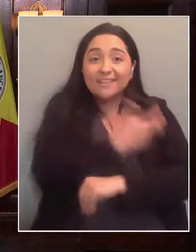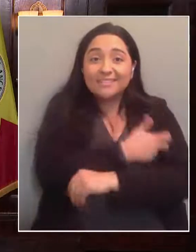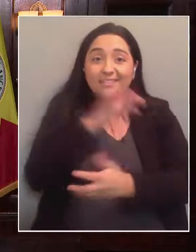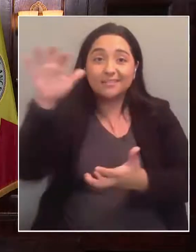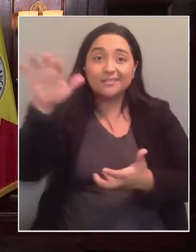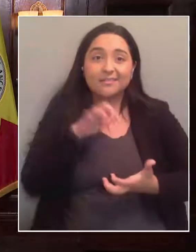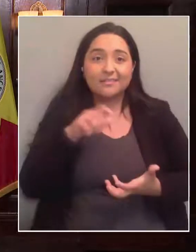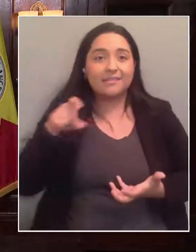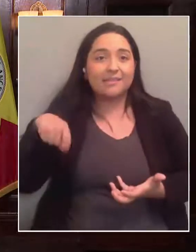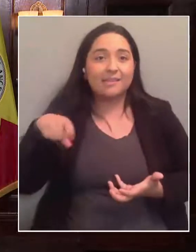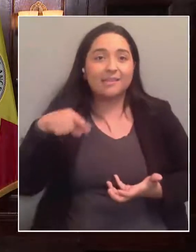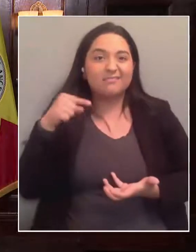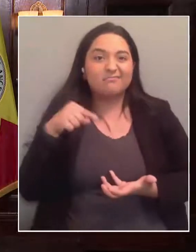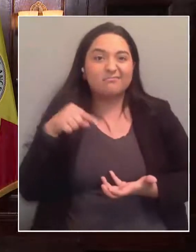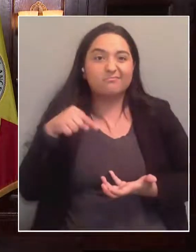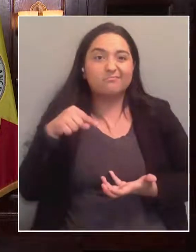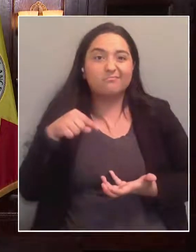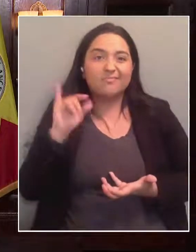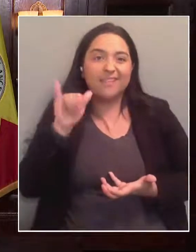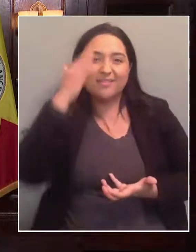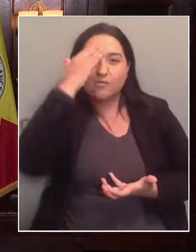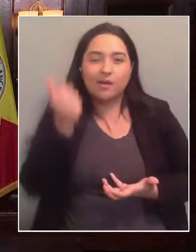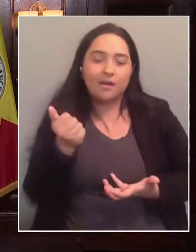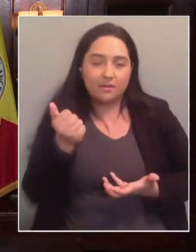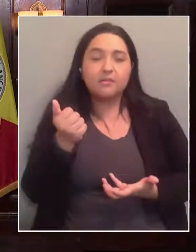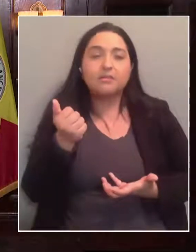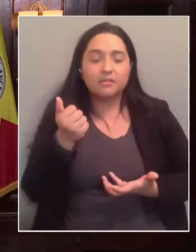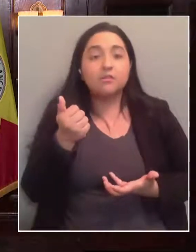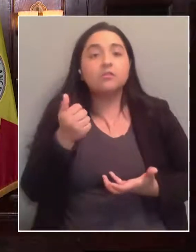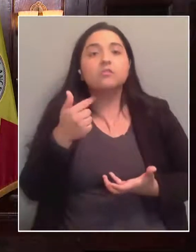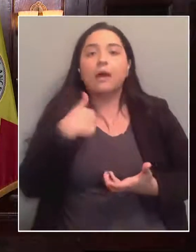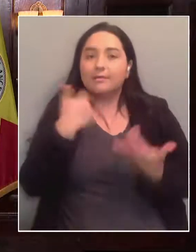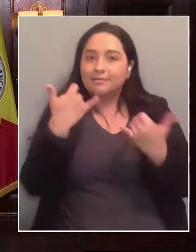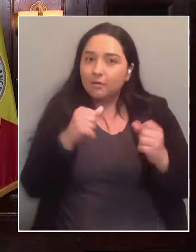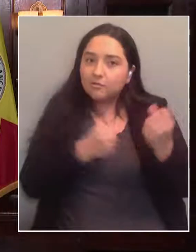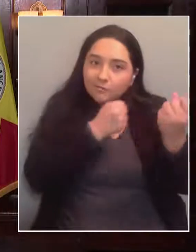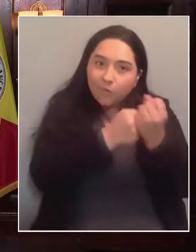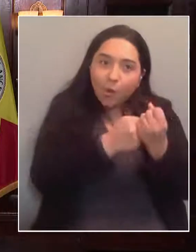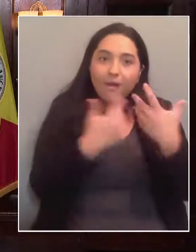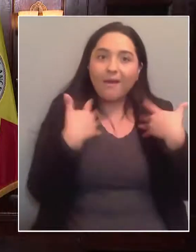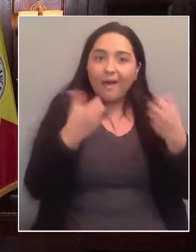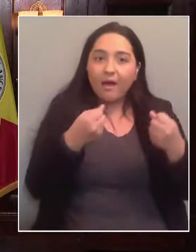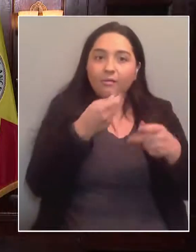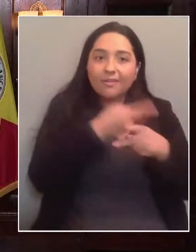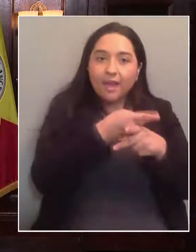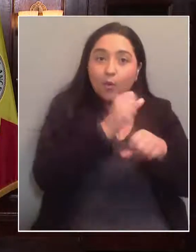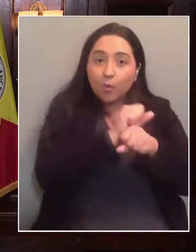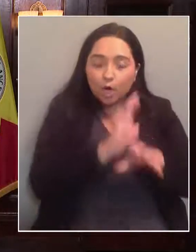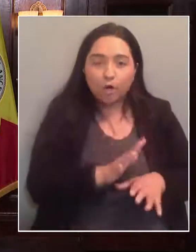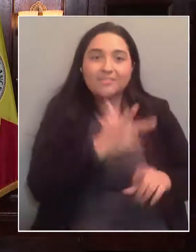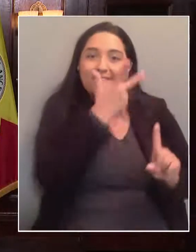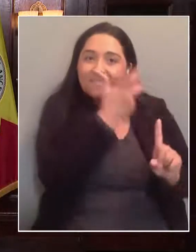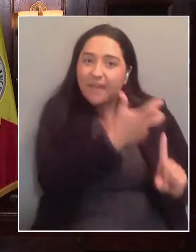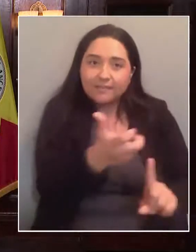WE NEED MORE VACCINES, WE NEED MORE VACCINES. I STILL SUPPORT AND KNOW THAT